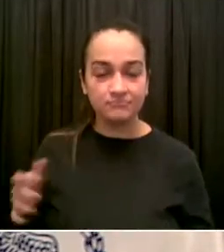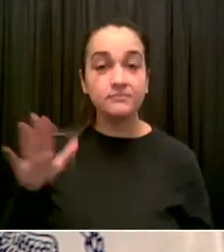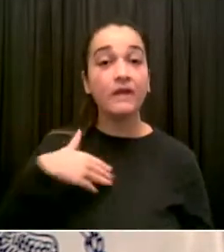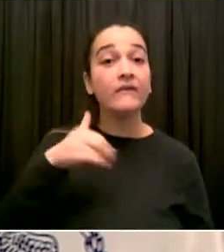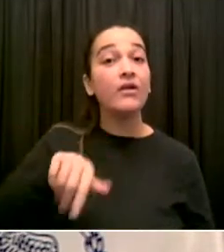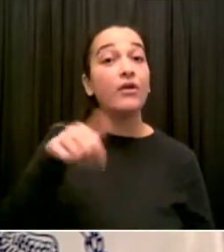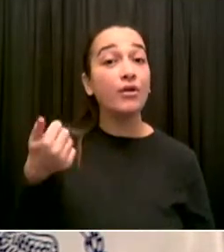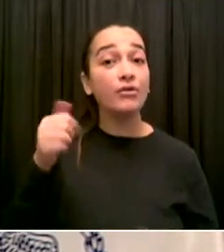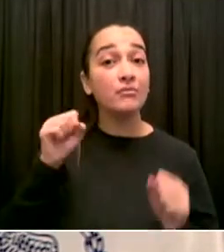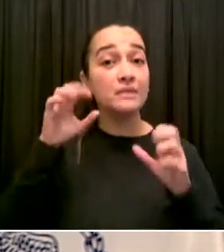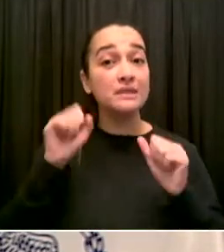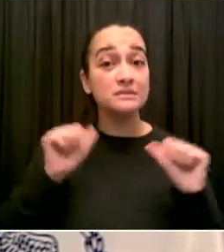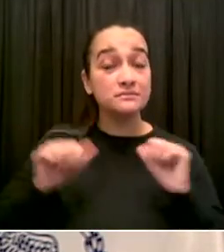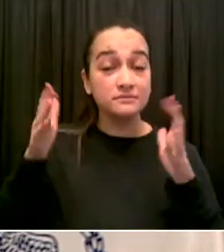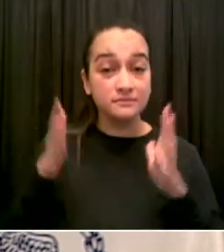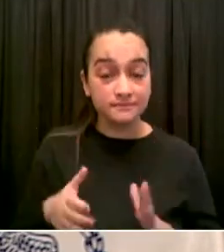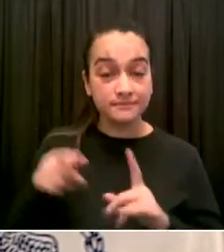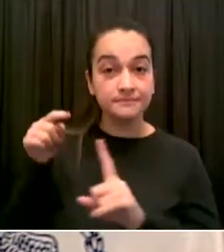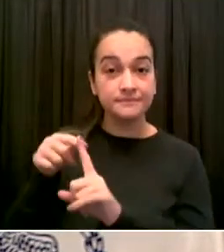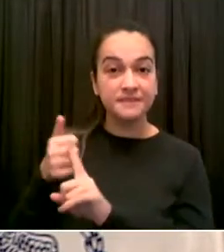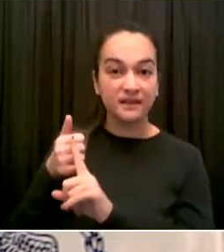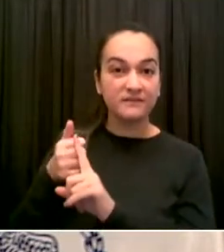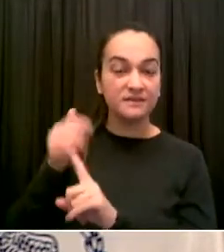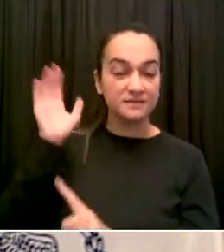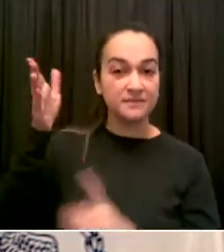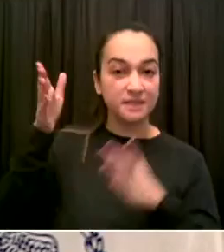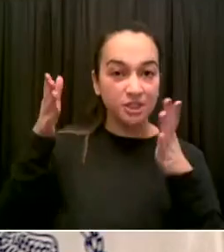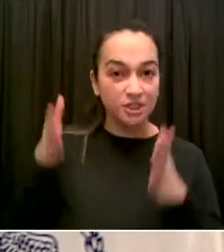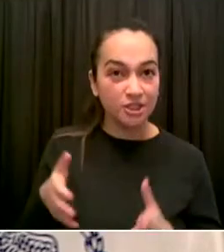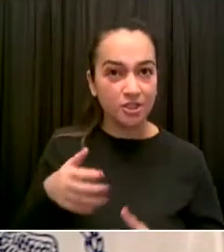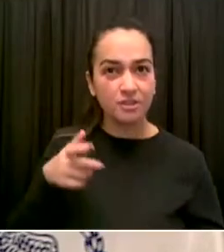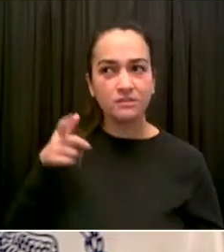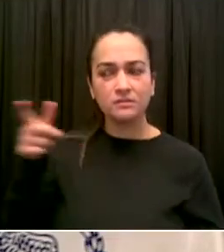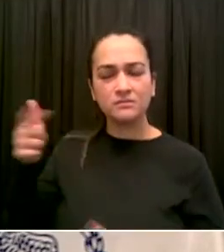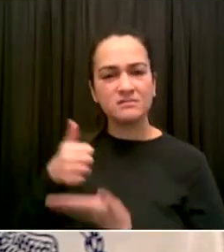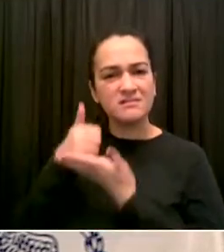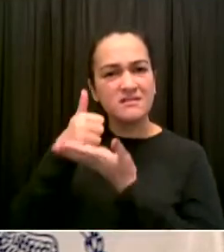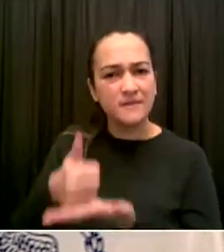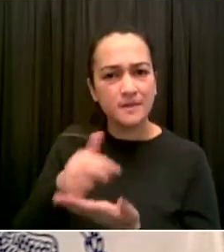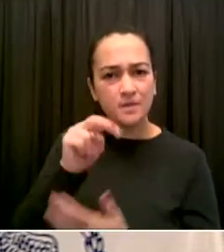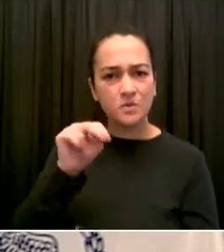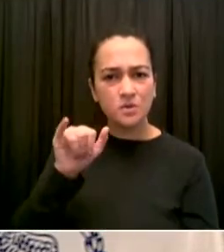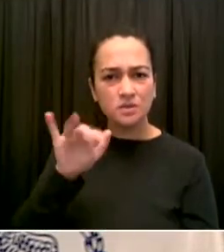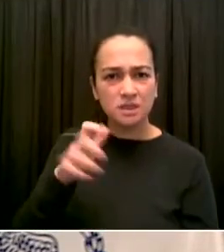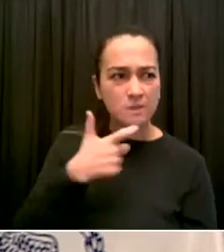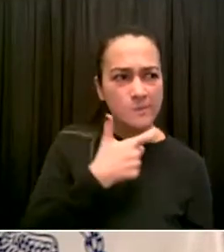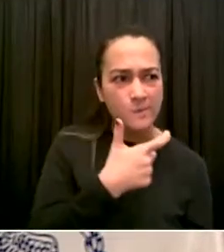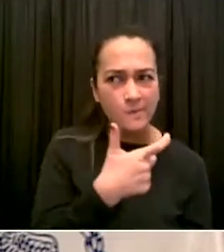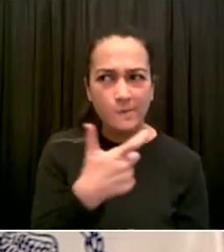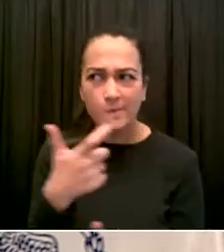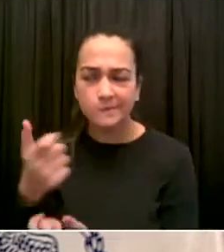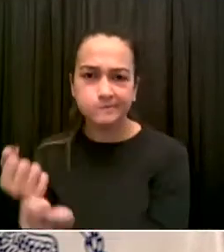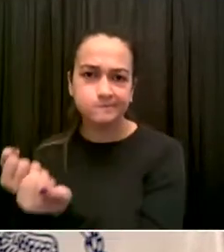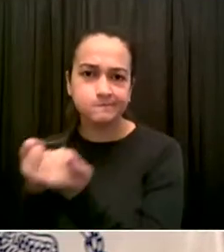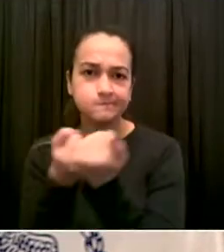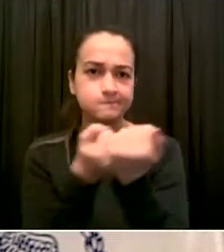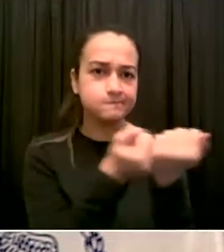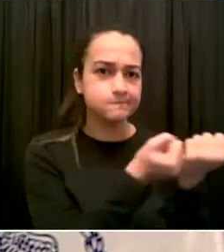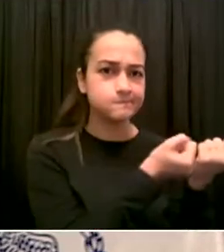YOU HEARD IT FROM A GREAT PERFORMER, NOW I WANT YOU TO HEAR FROM SOMEONE WHO EVERDAY Y